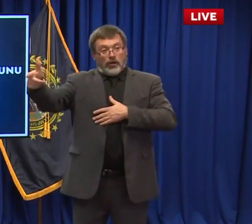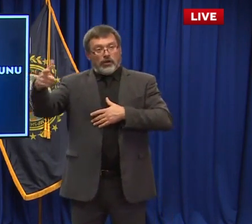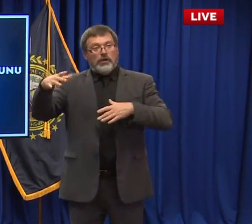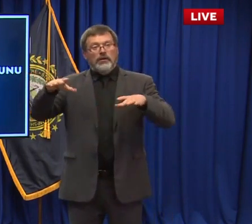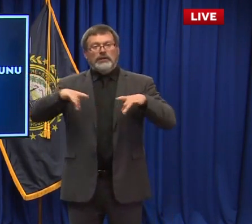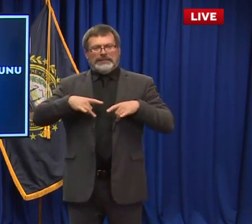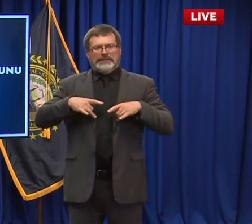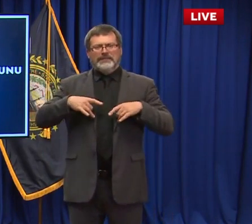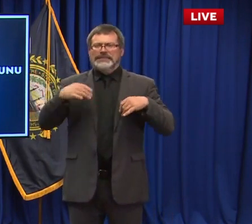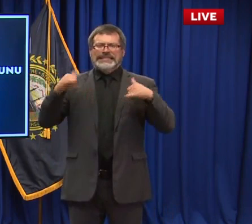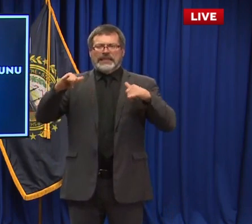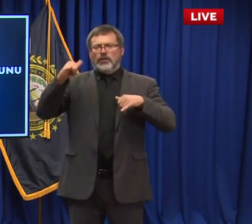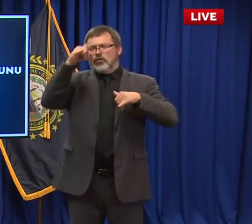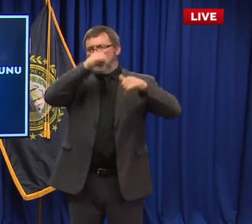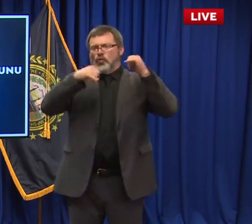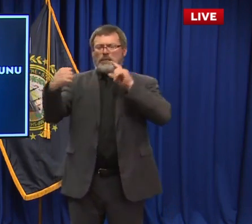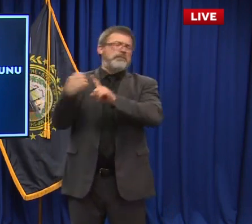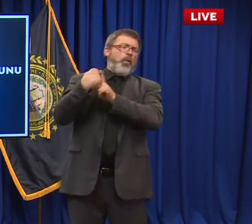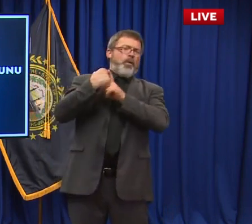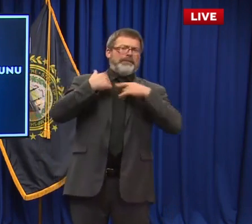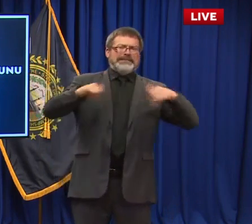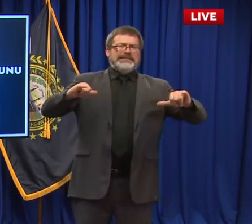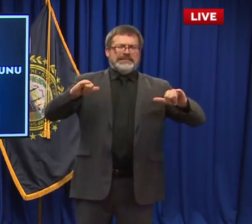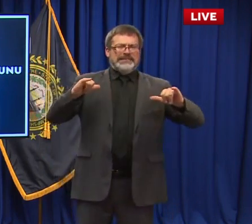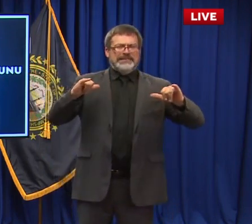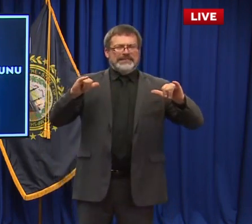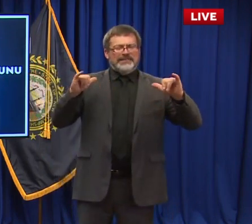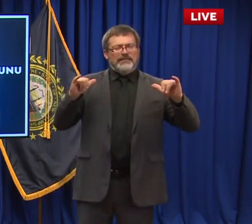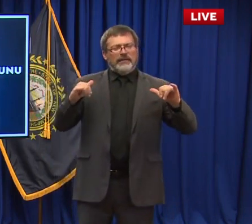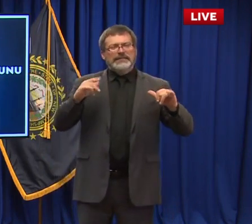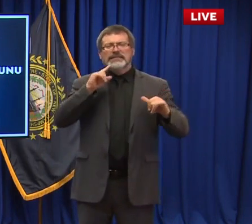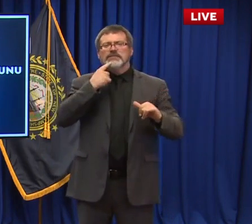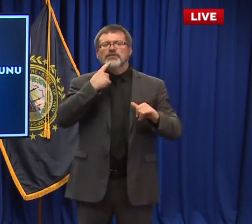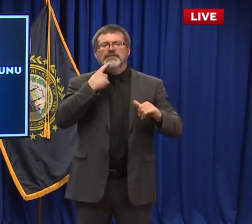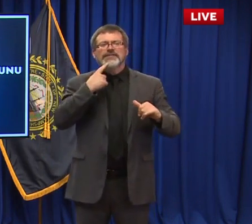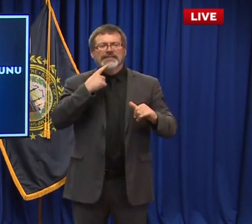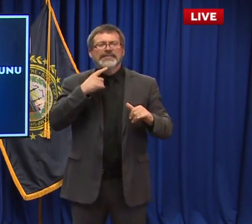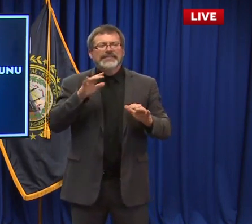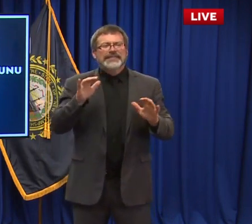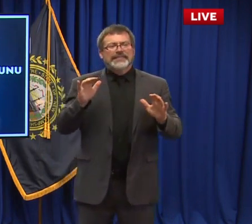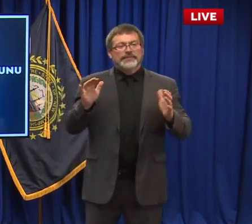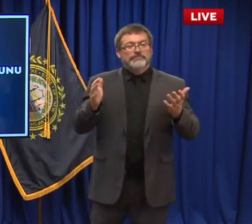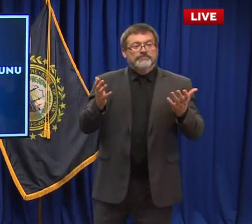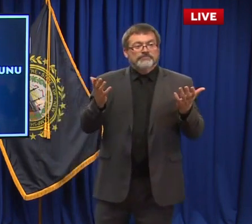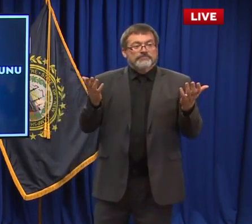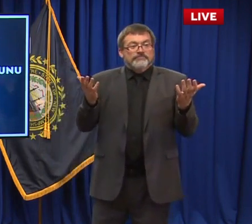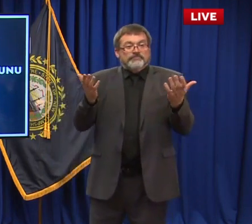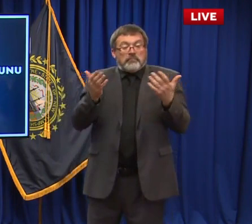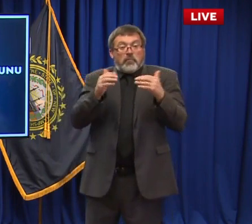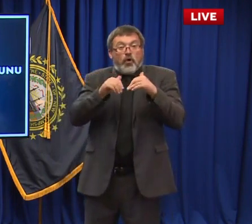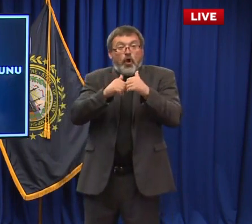WITH COVID-19, THEY MAY END UP, LIKELY WILL END UP, BEING SHOWN THEY COULD BE REINFECTED AGAIN IN THE FUTURE.